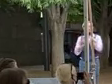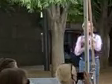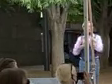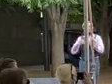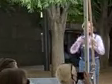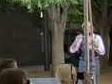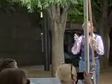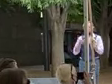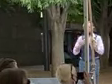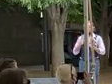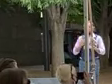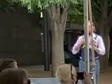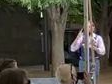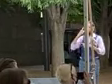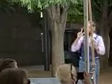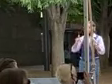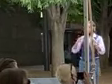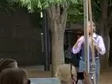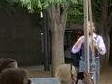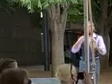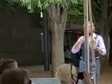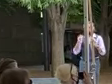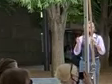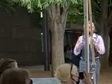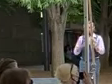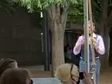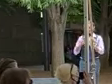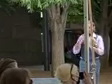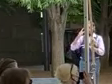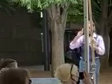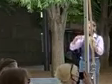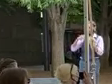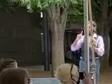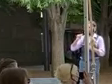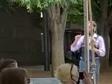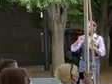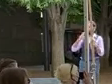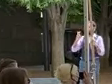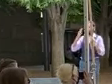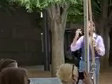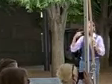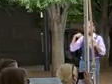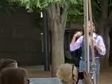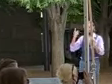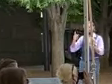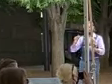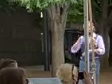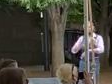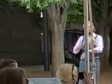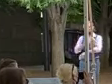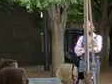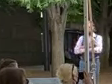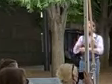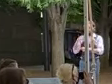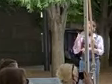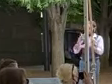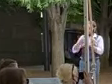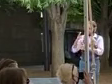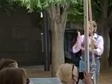We have to relearn how we think about disability issues because while we have come a long way since the ink dried on the ADA 31 years ago,